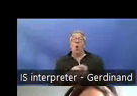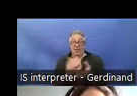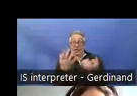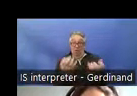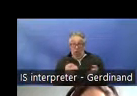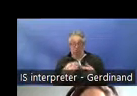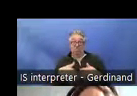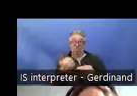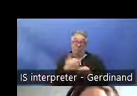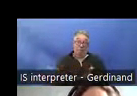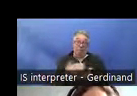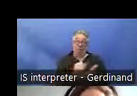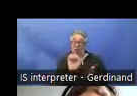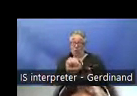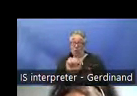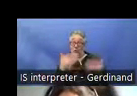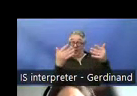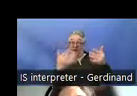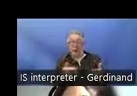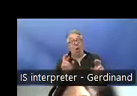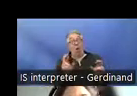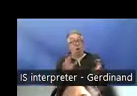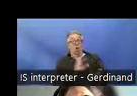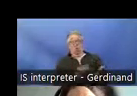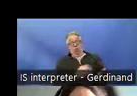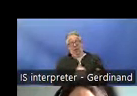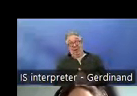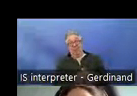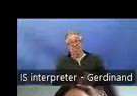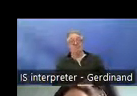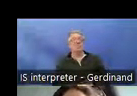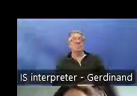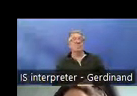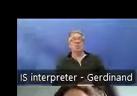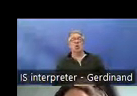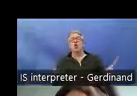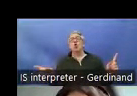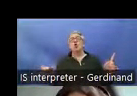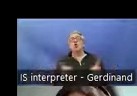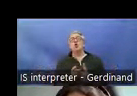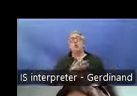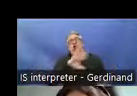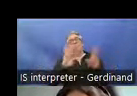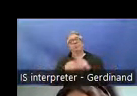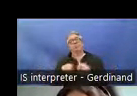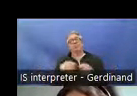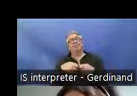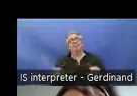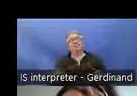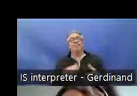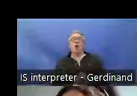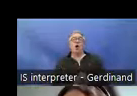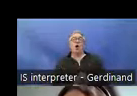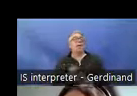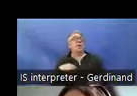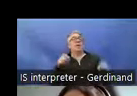So, as a quick conclusion, there is a need to centralize information on disability data